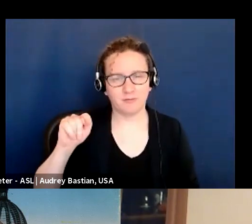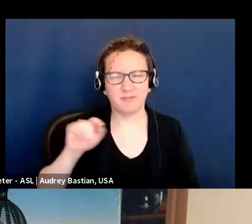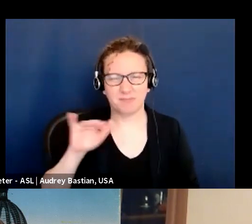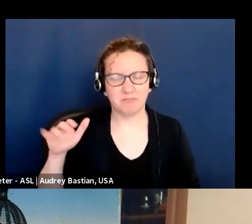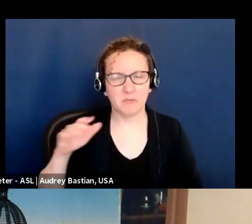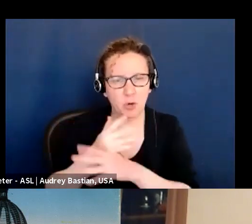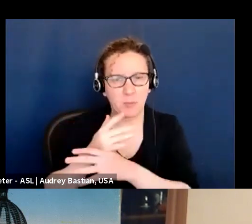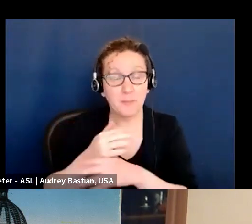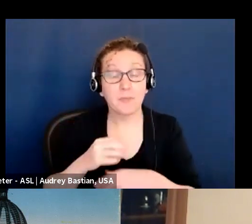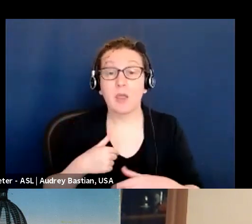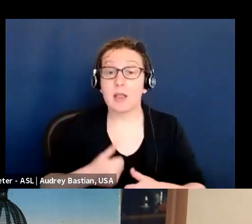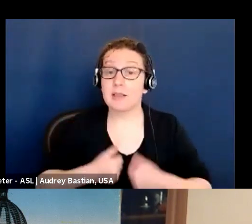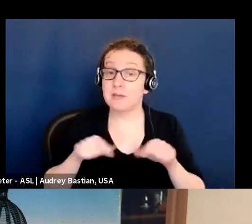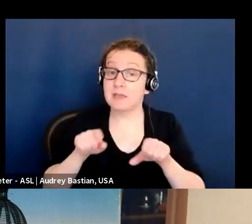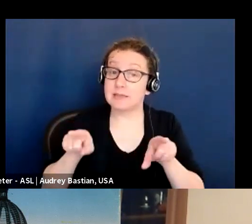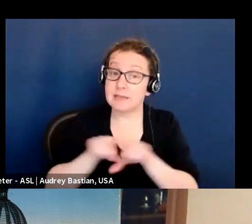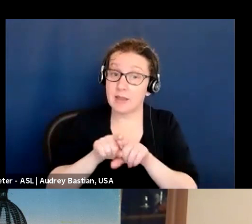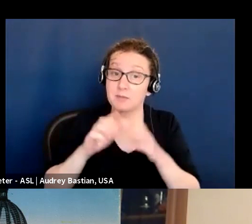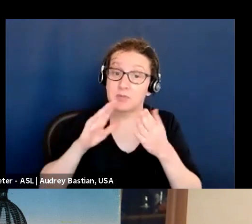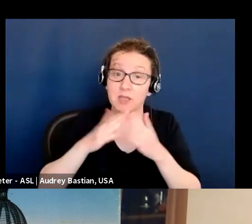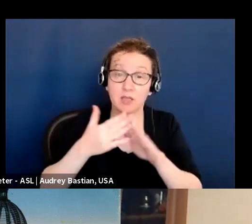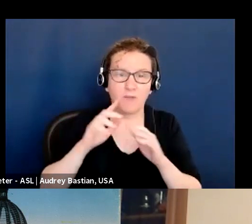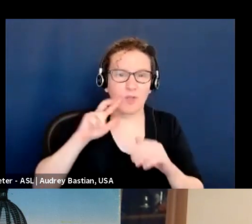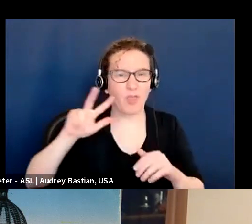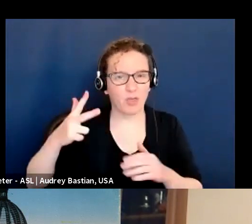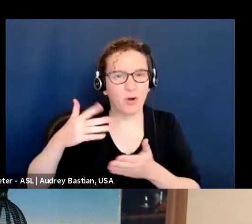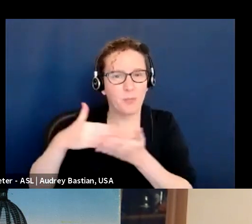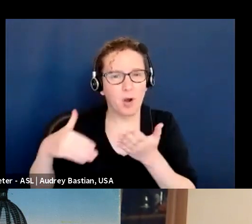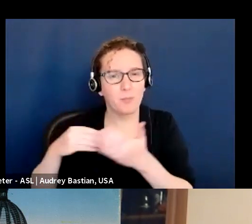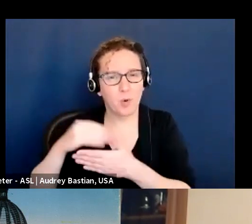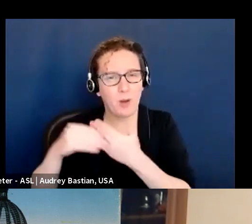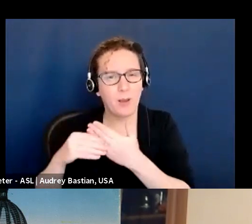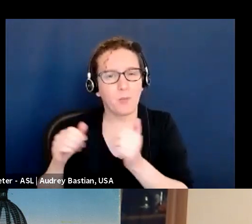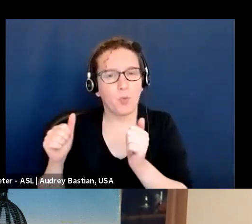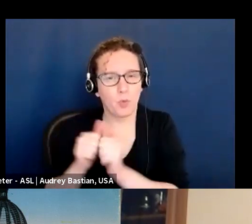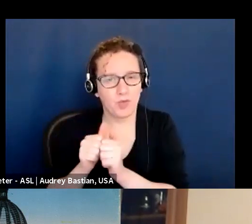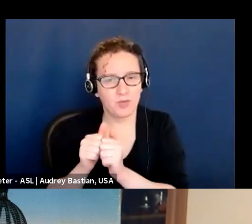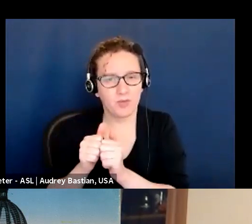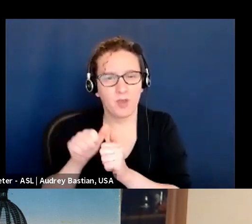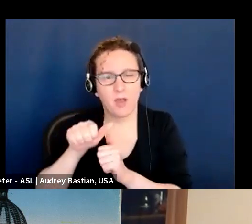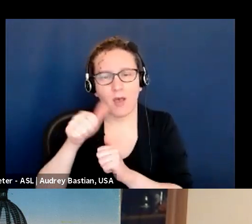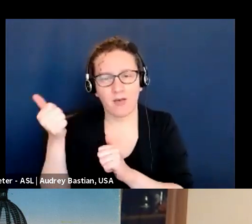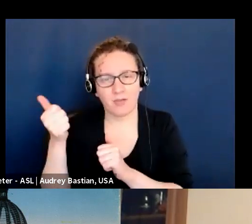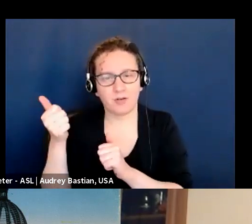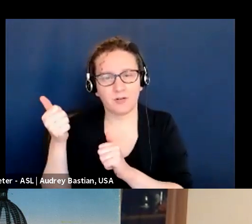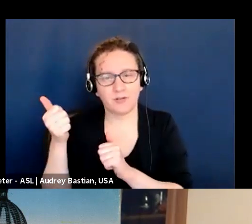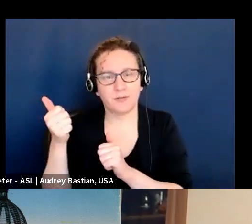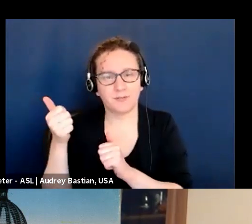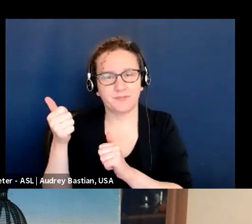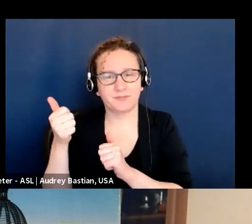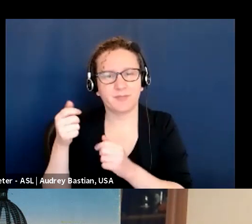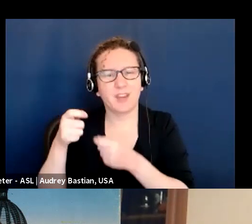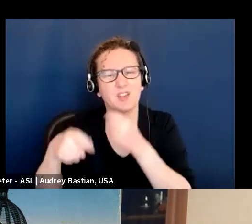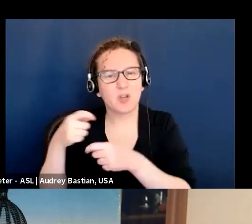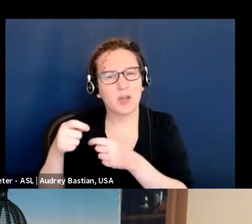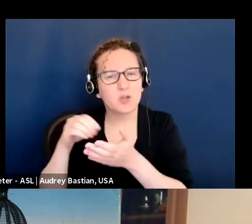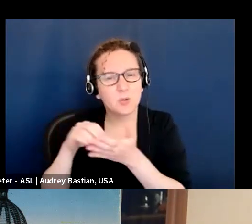in the same city for the third part of the program with other exchange students and some Germans.